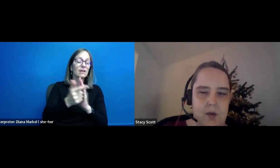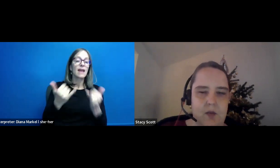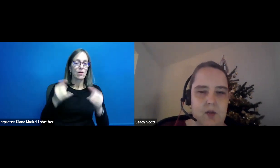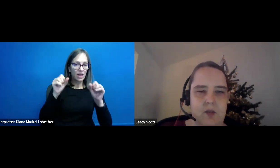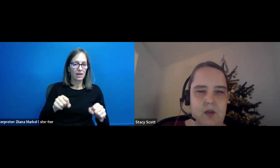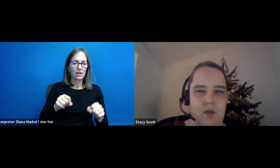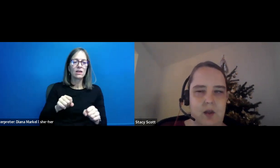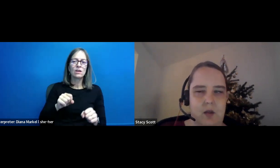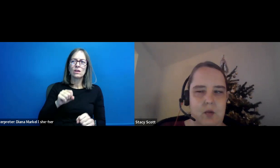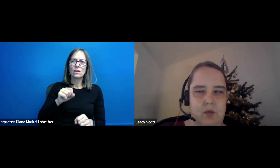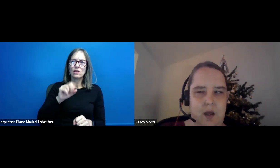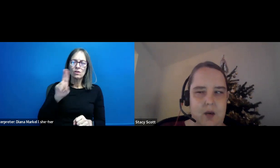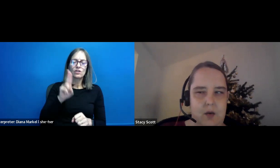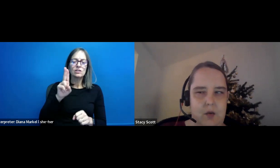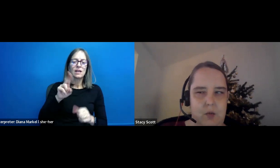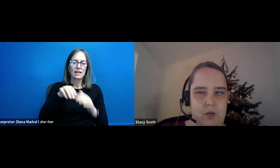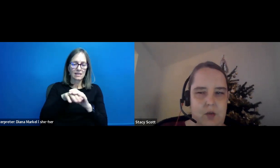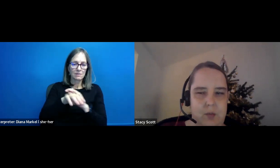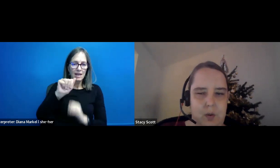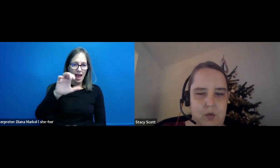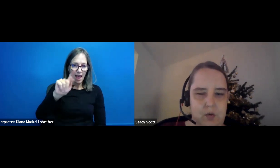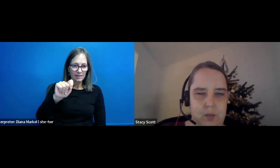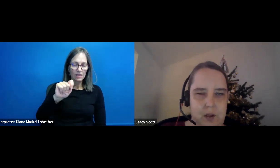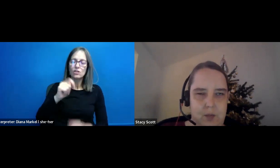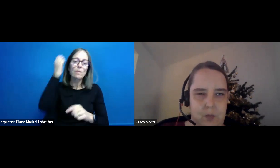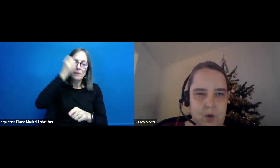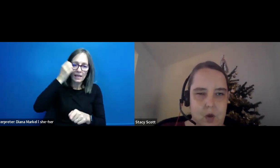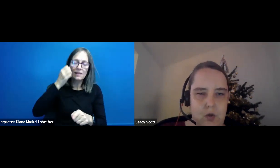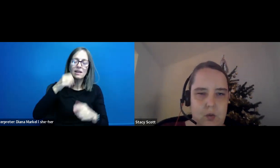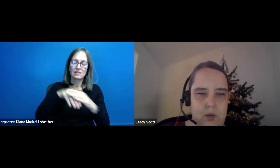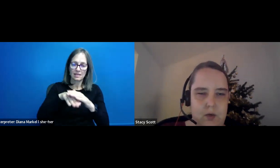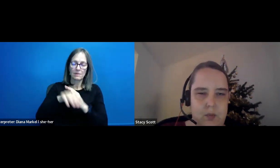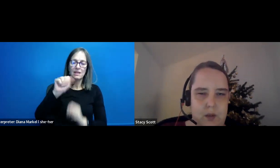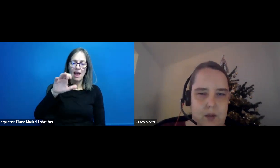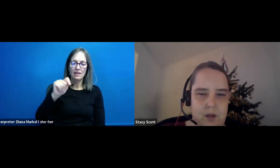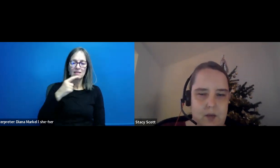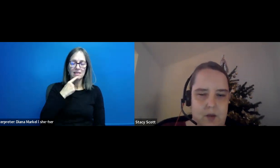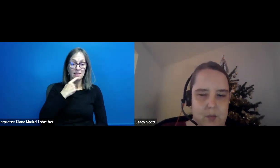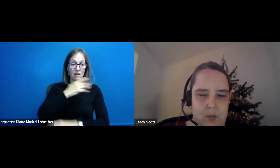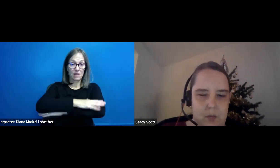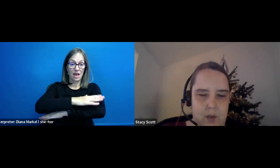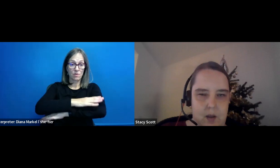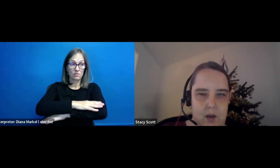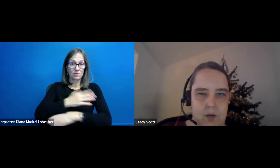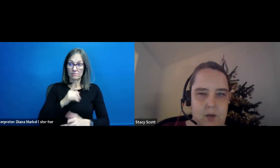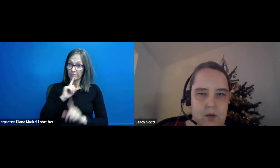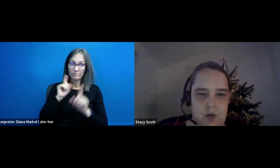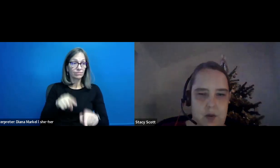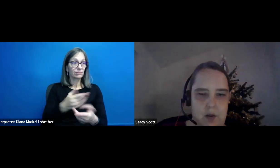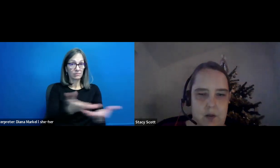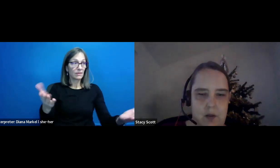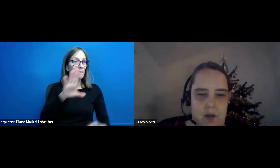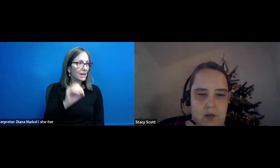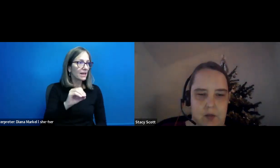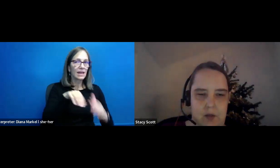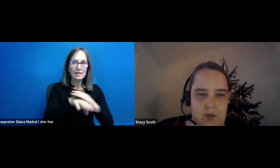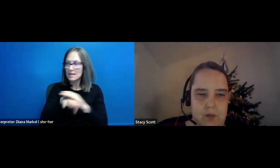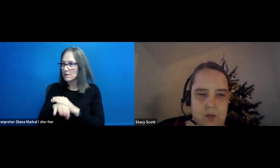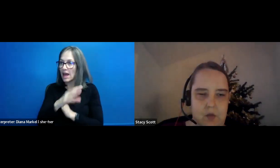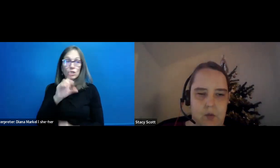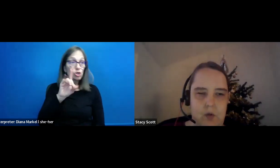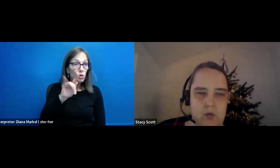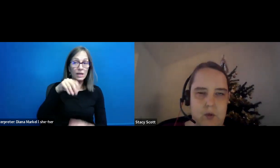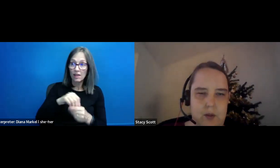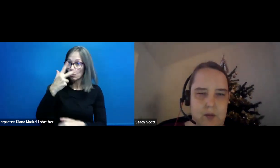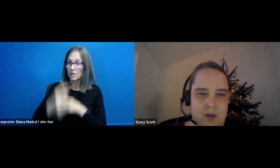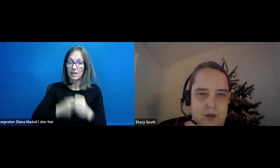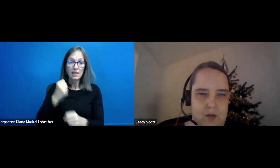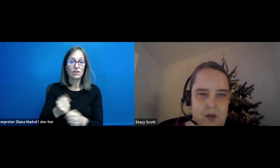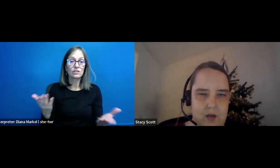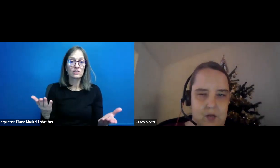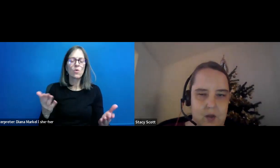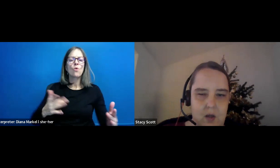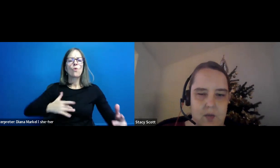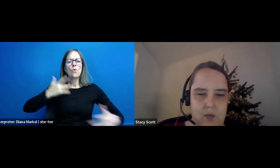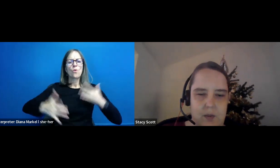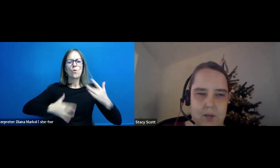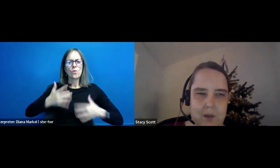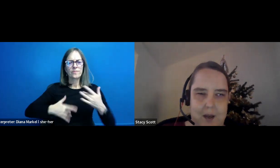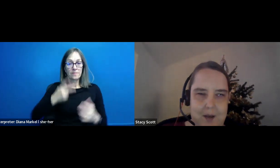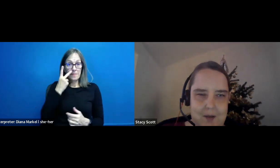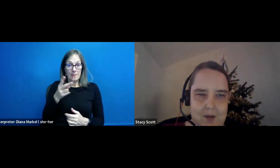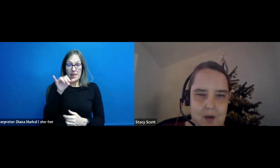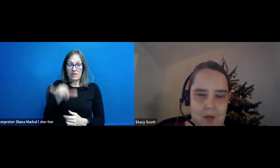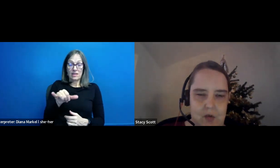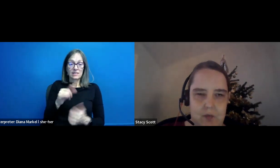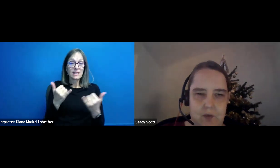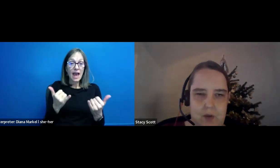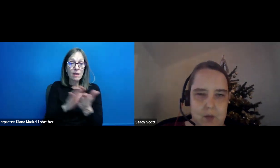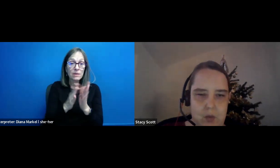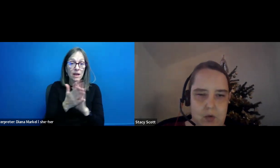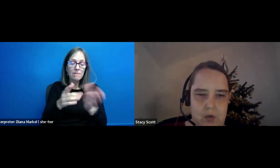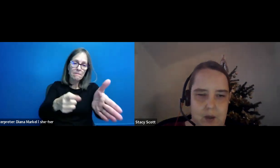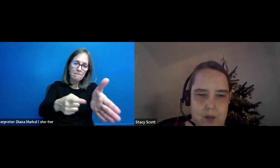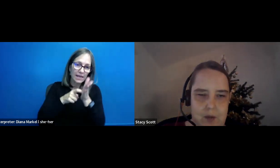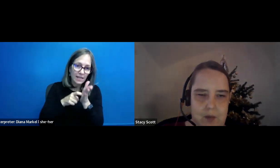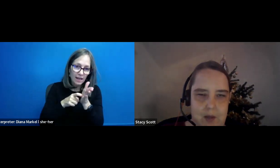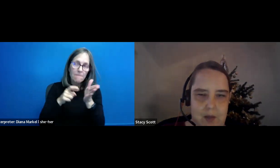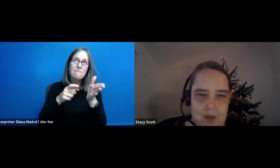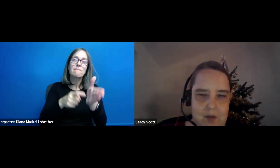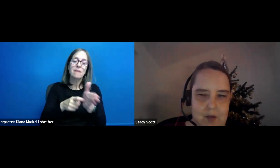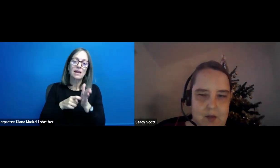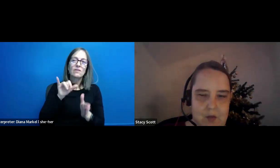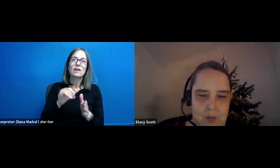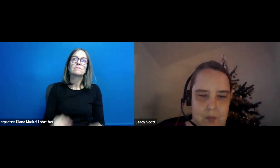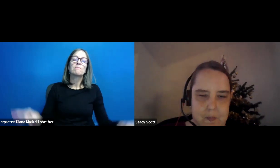Stacy Scott: basically sets in line a load of standards which says to publishers and platforms, You need to be accessible, and you need to do it in the next three years. And so it's really exciting to see actually, this being mandated, which is a very important step in making things accessible.